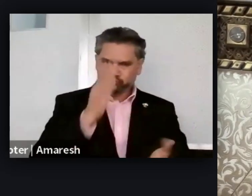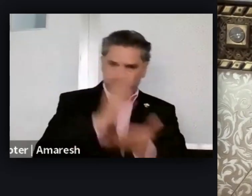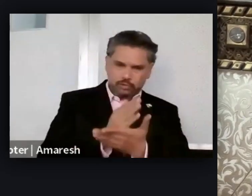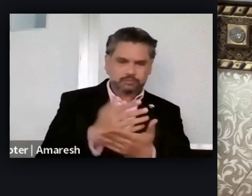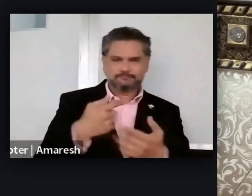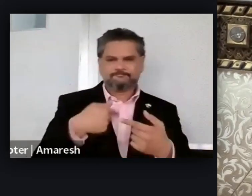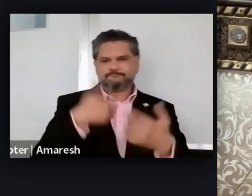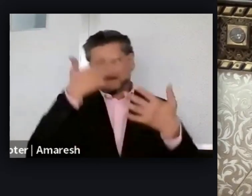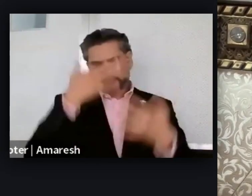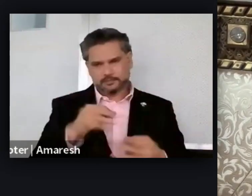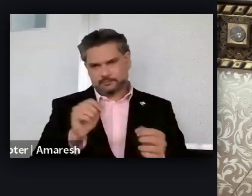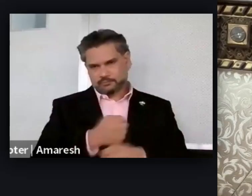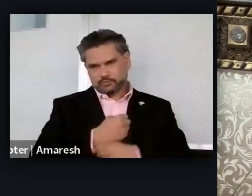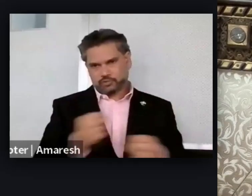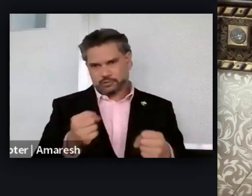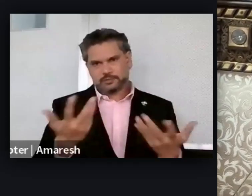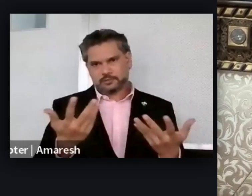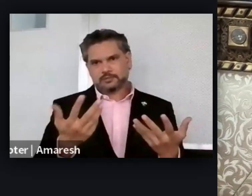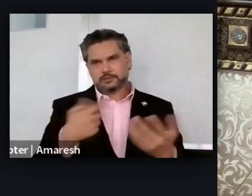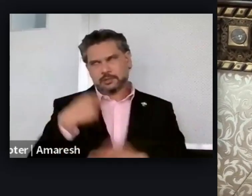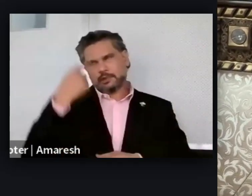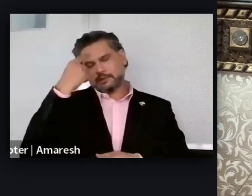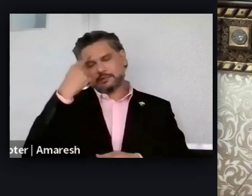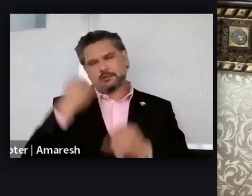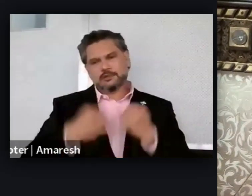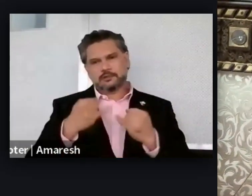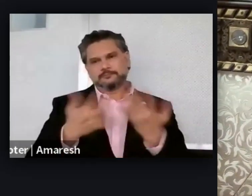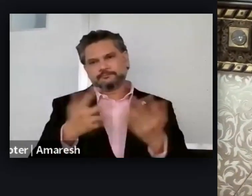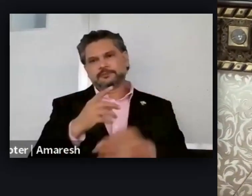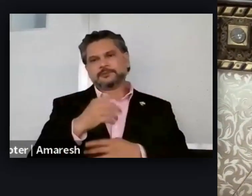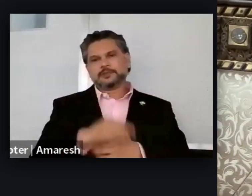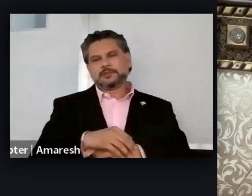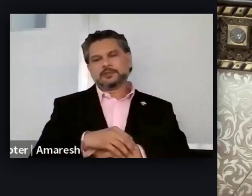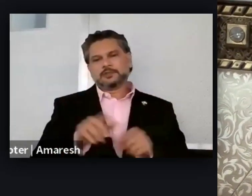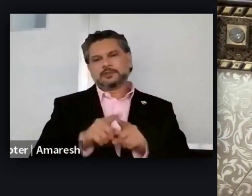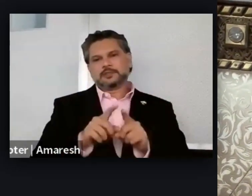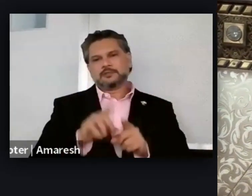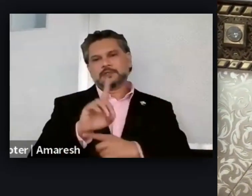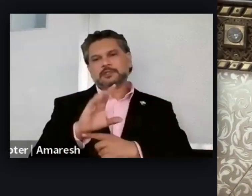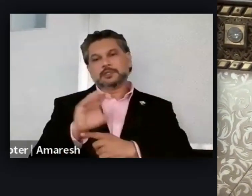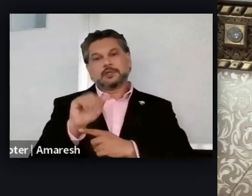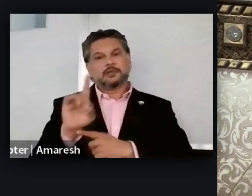That's, that's a final thing from the perspective of DCAD.